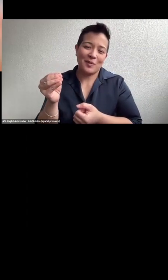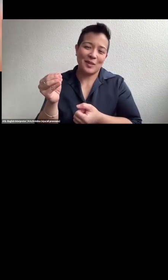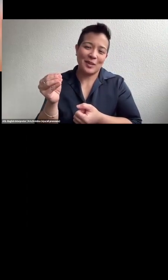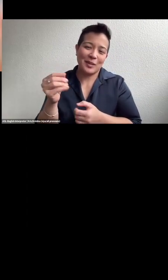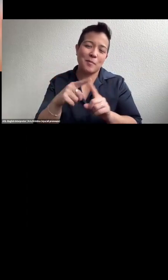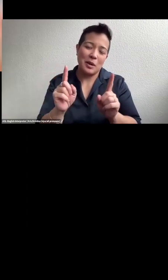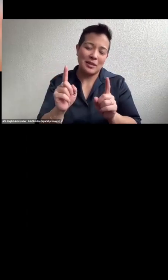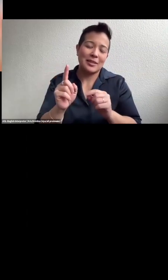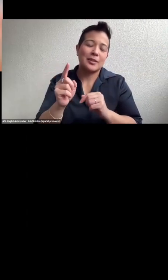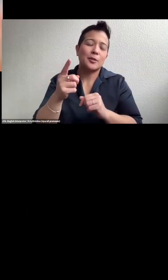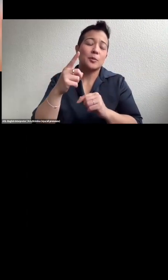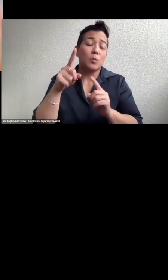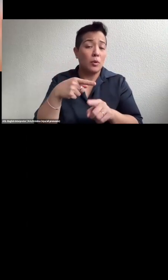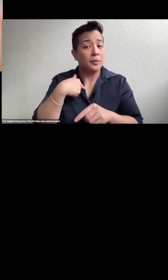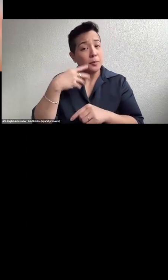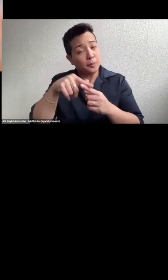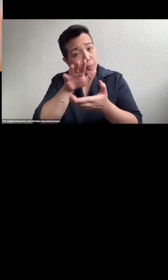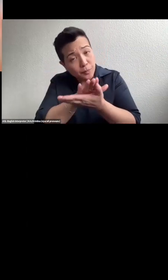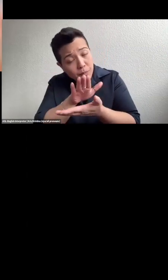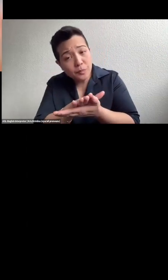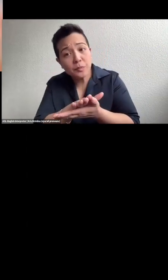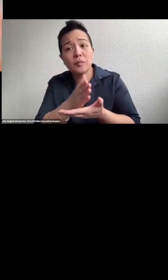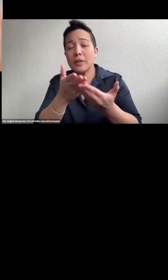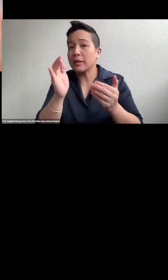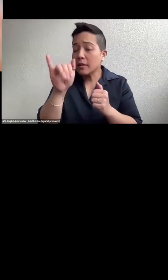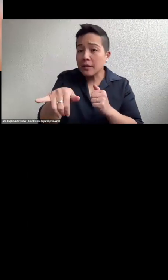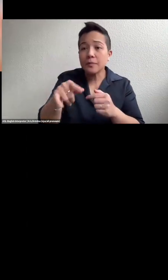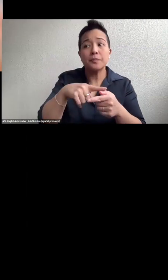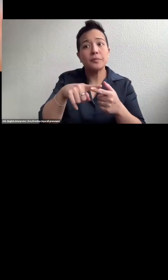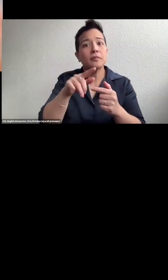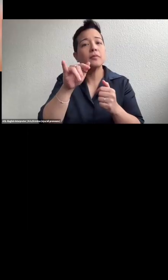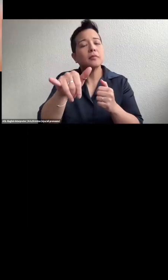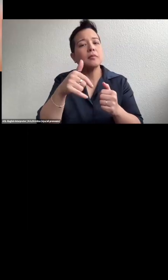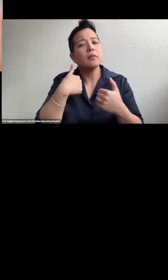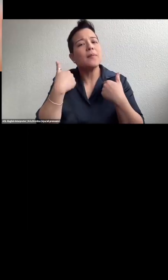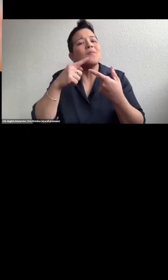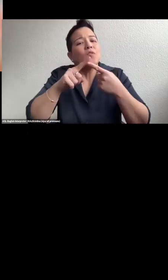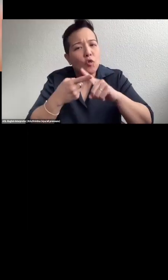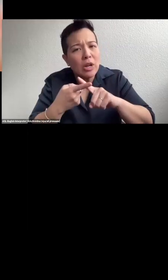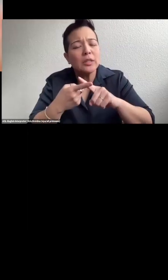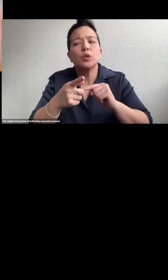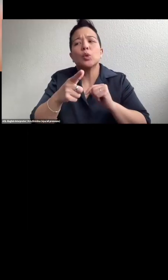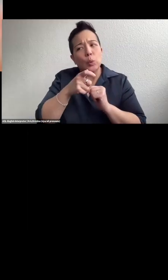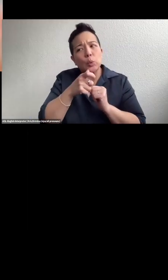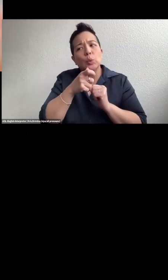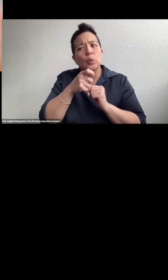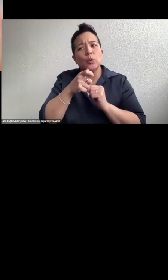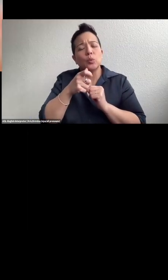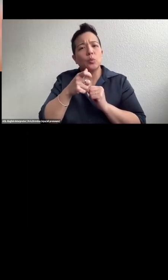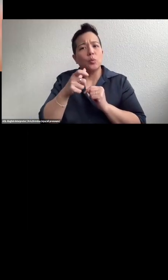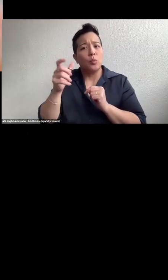you know, when I went to school and things like that, then met, I have friends who were adoptees